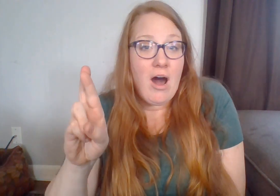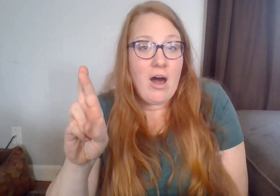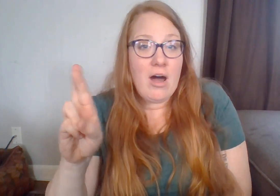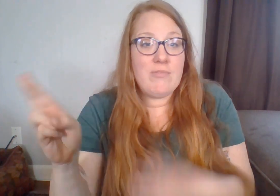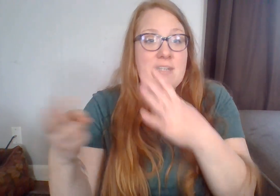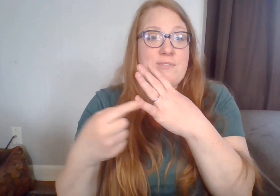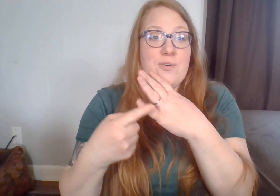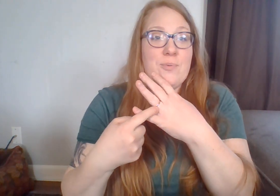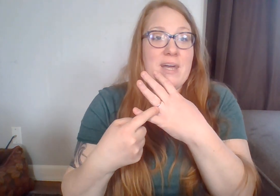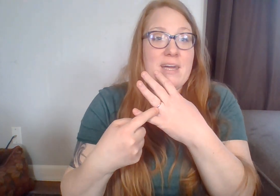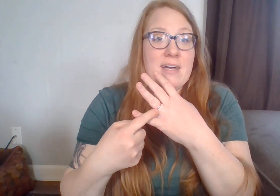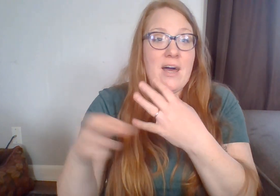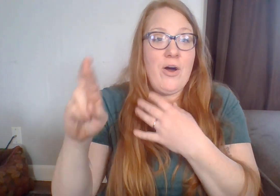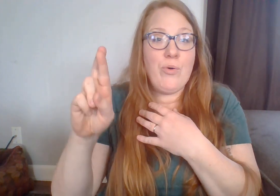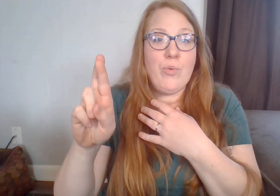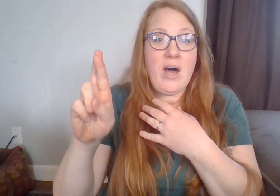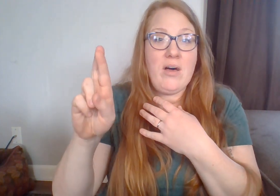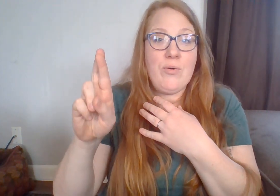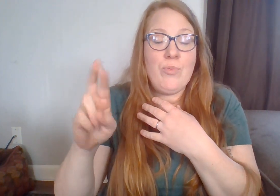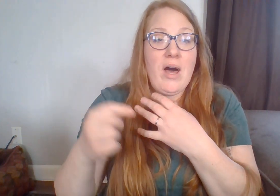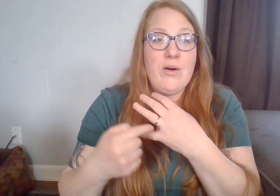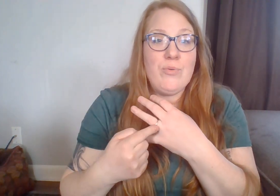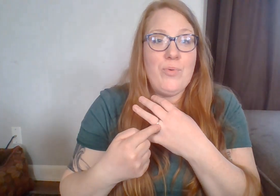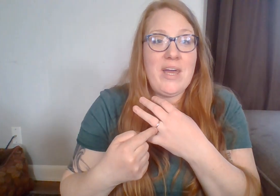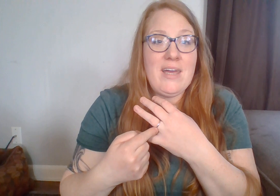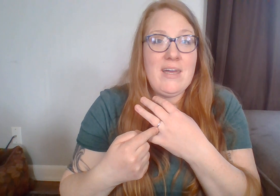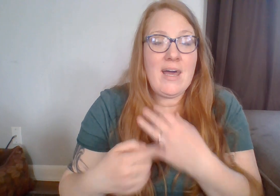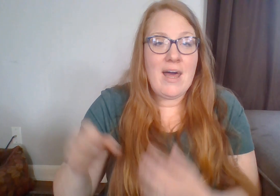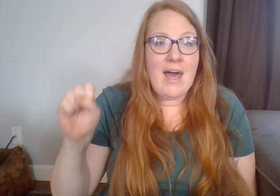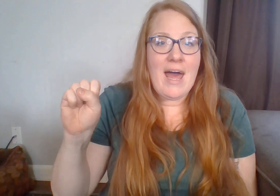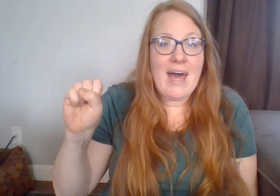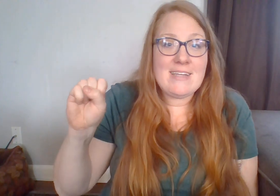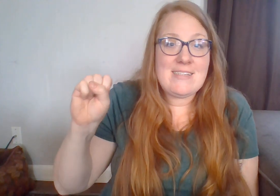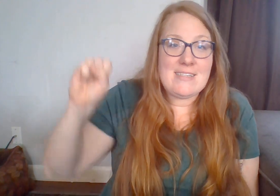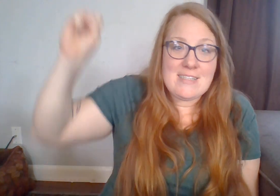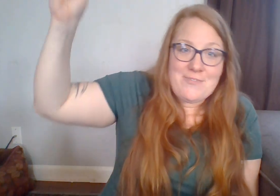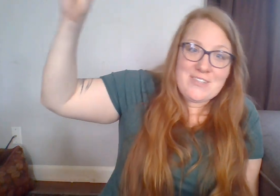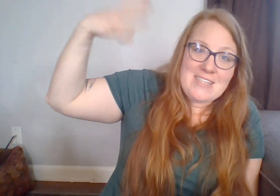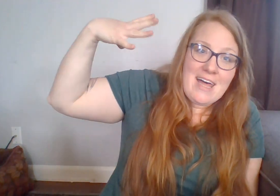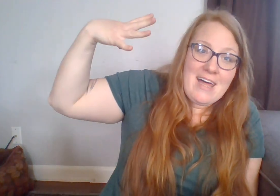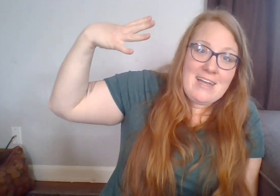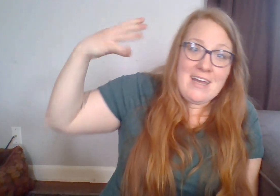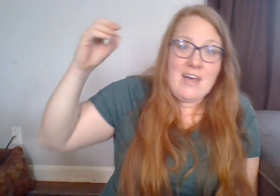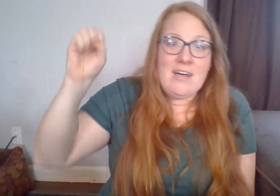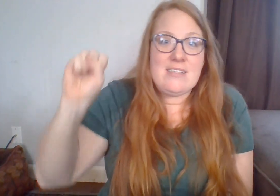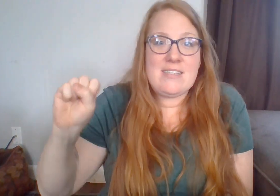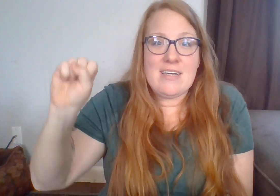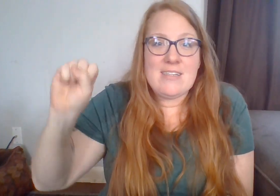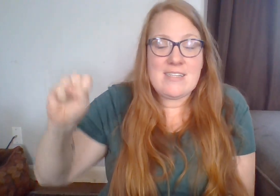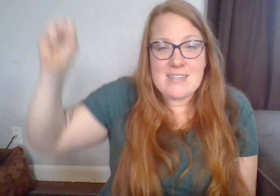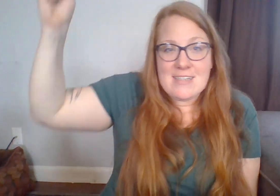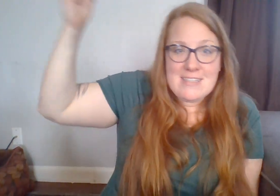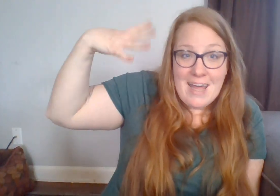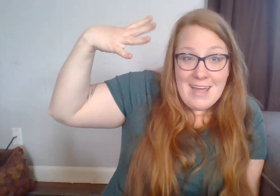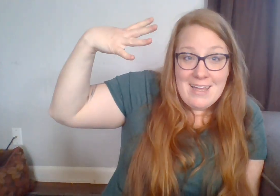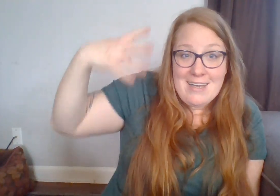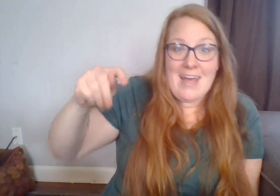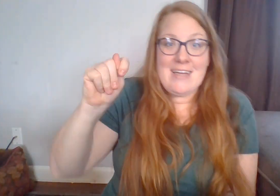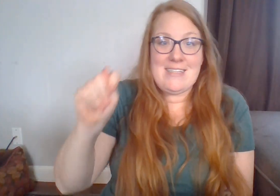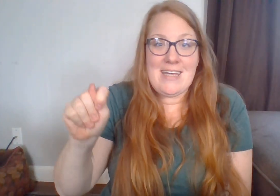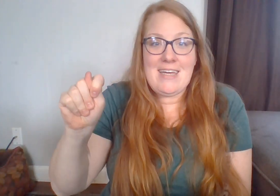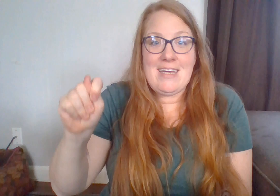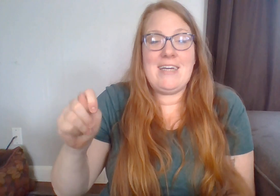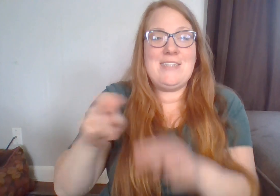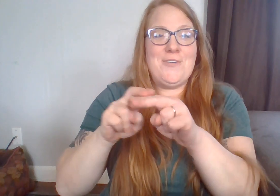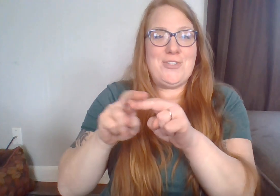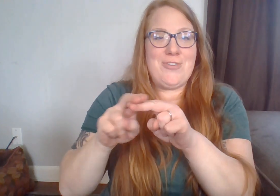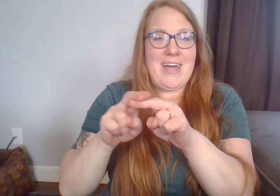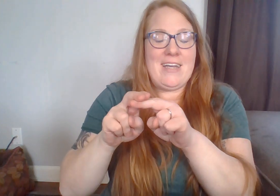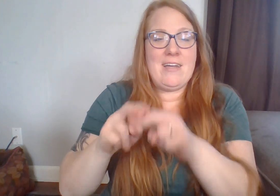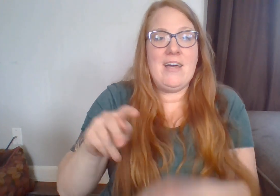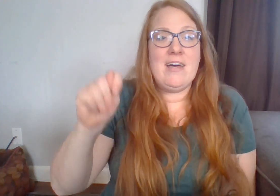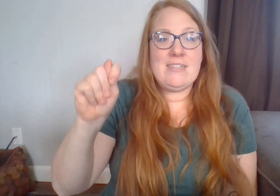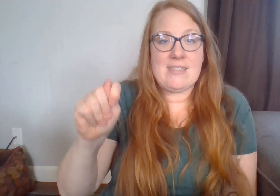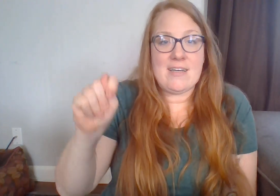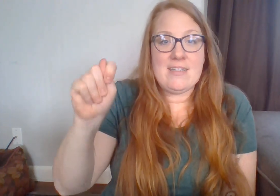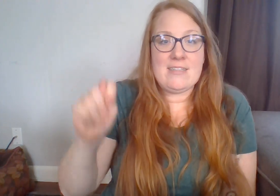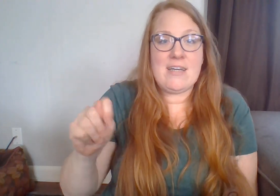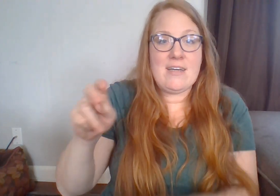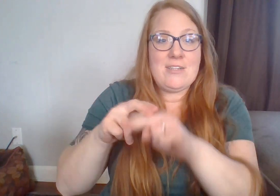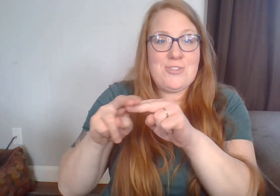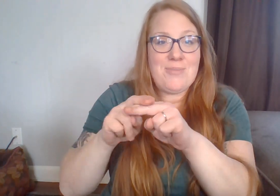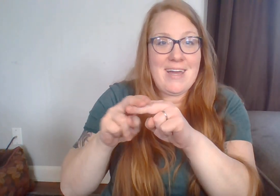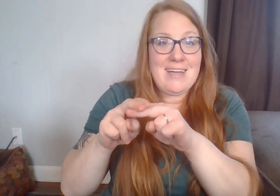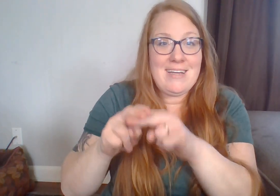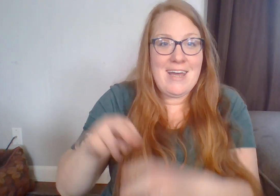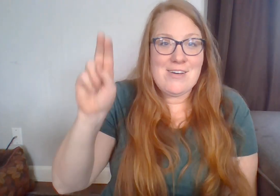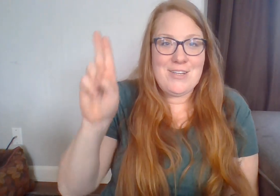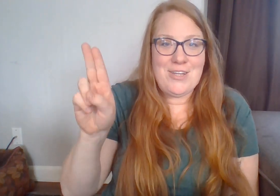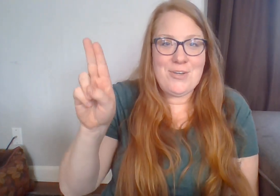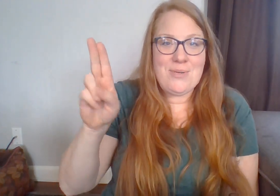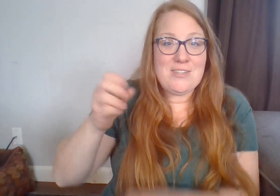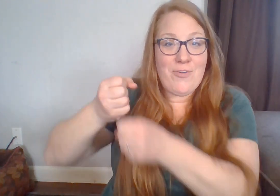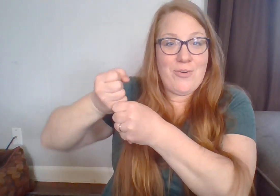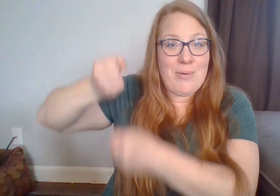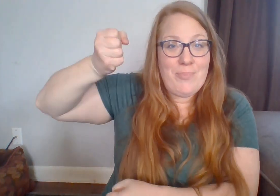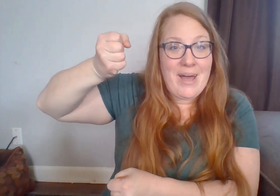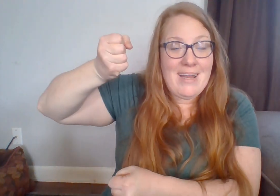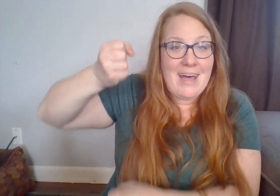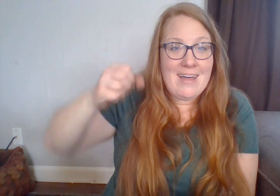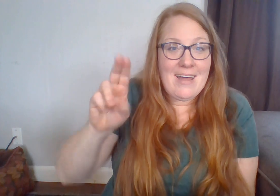is for Ring r...r... ring, S is for Sun s...s...sun, T is for train t...t... train, U is for Umbrella